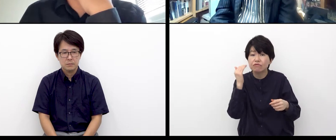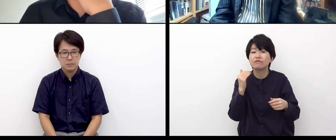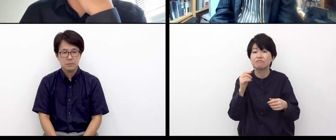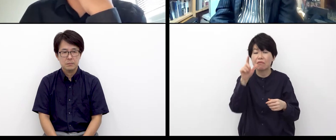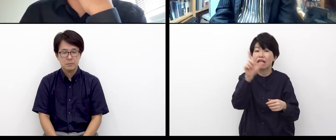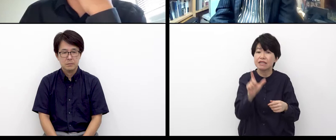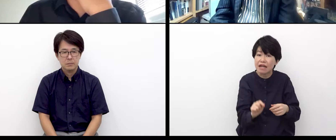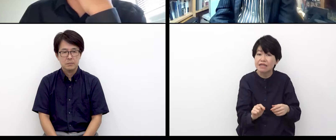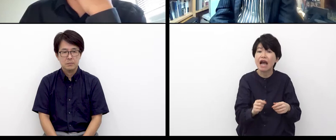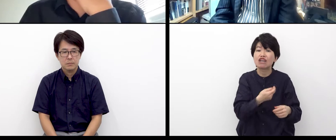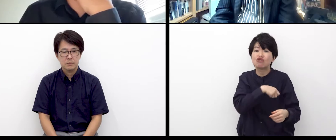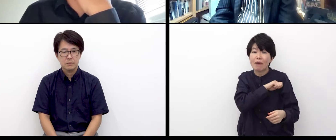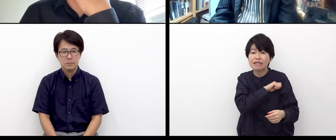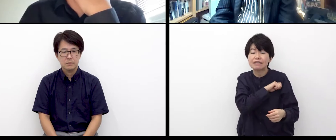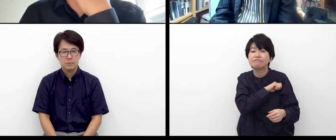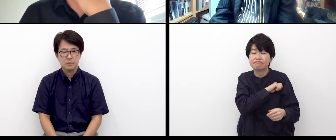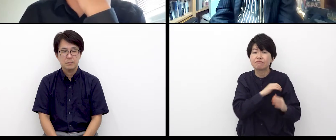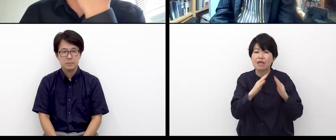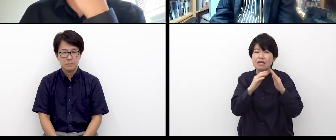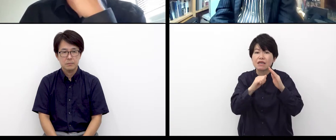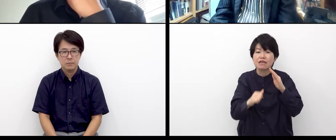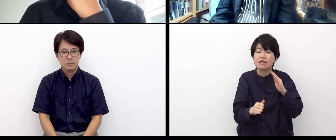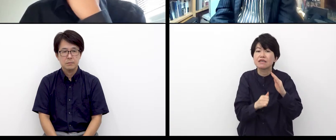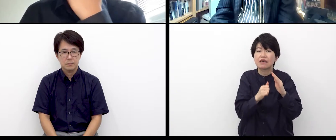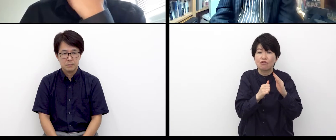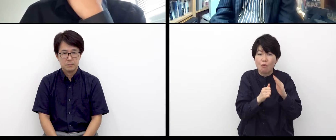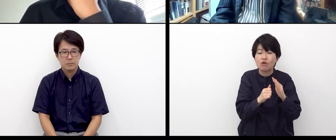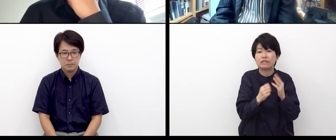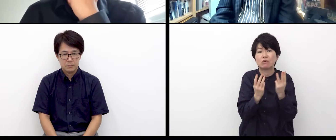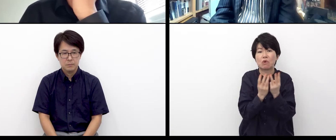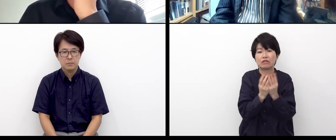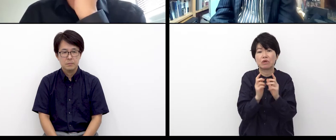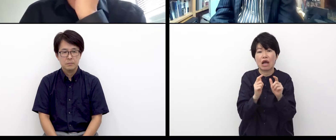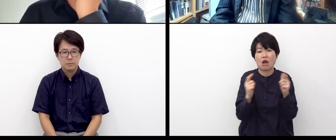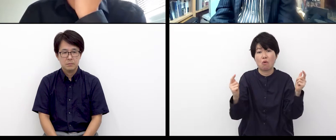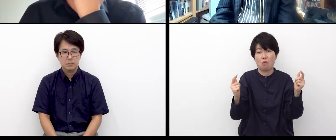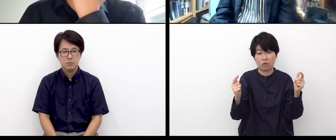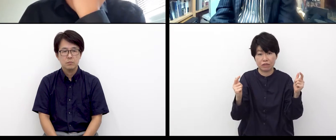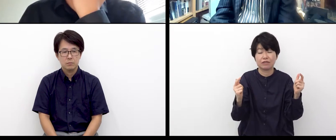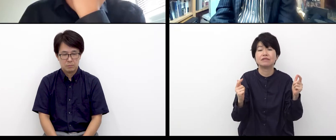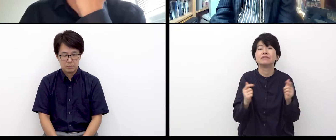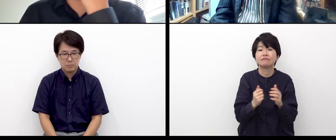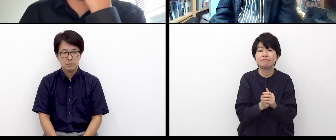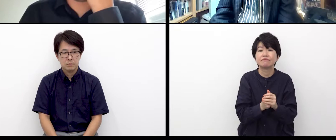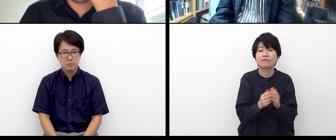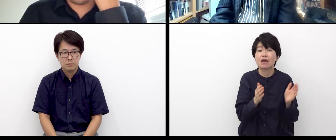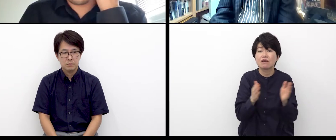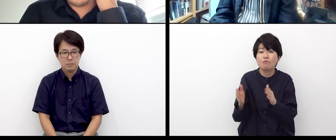are countries with a large population of “hikokomori”. On the other hand, in Japan,